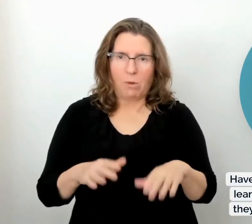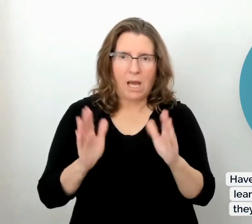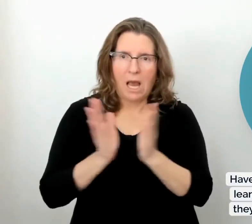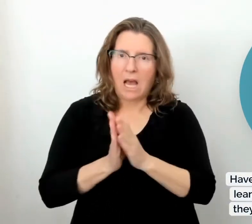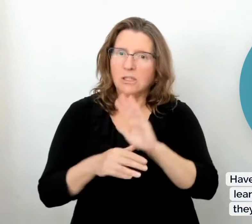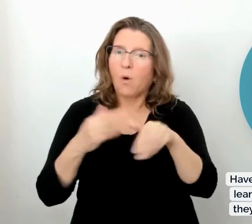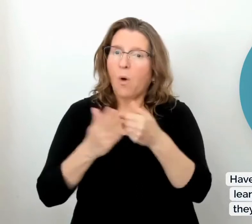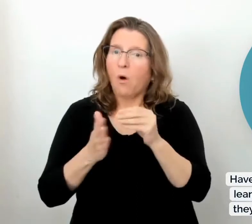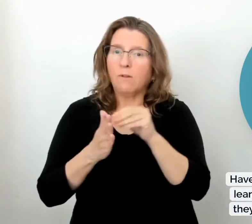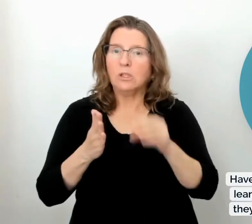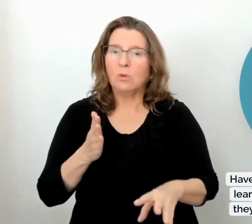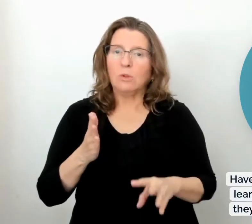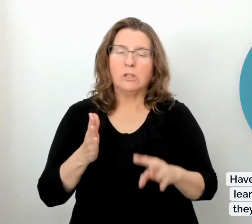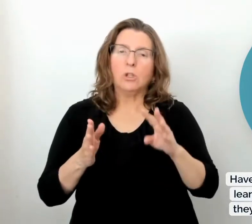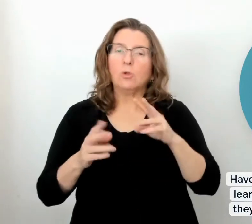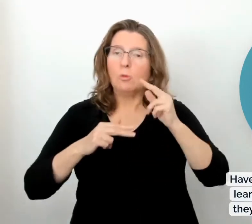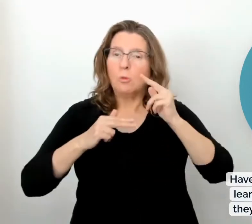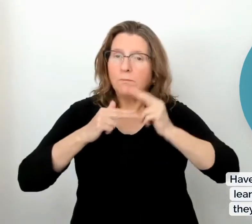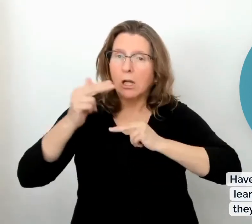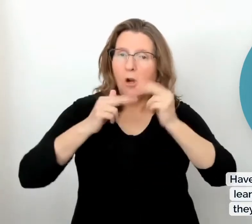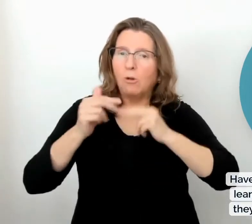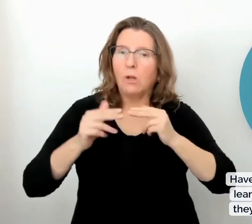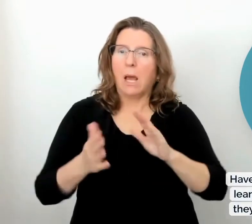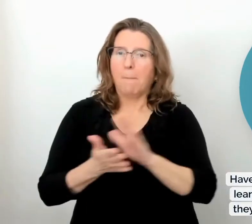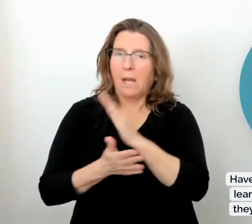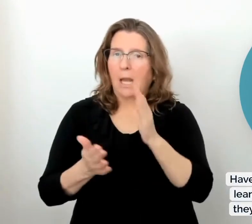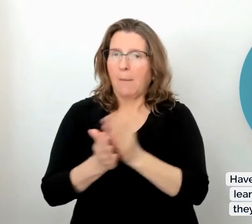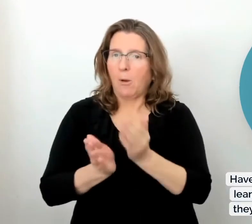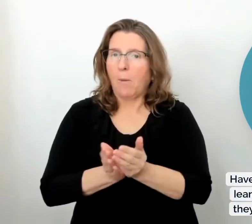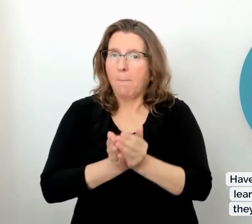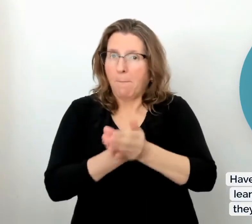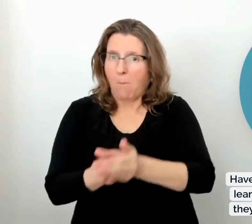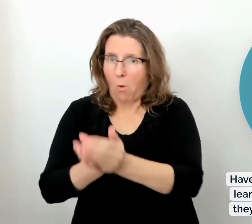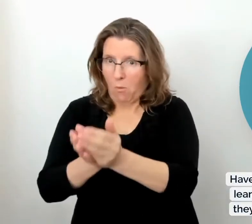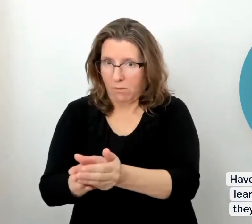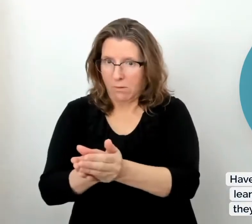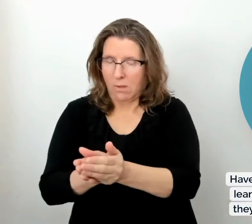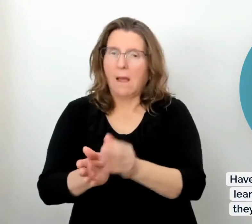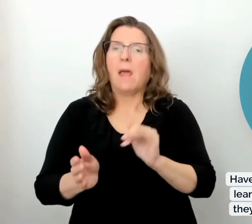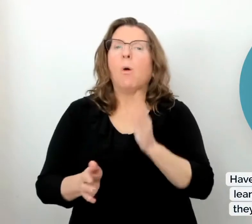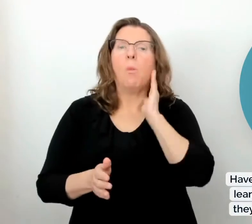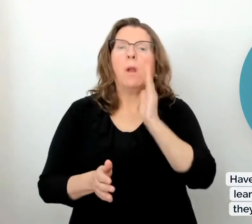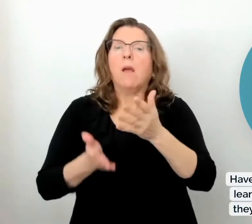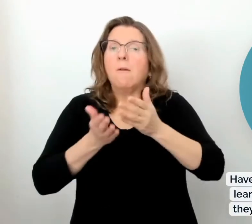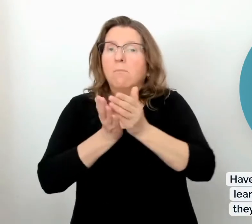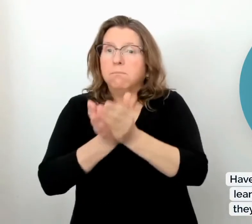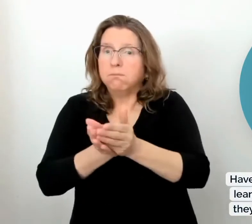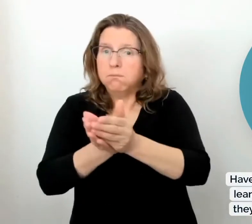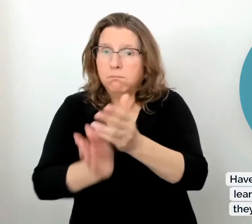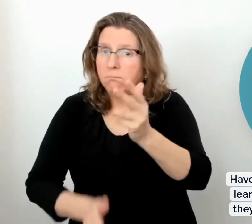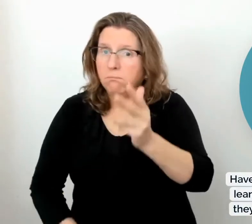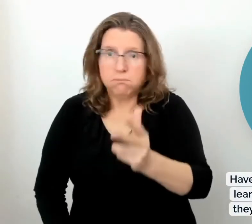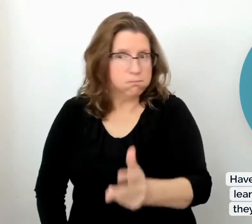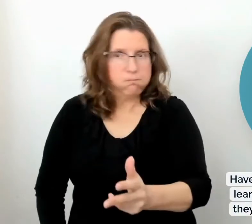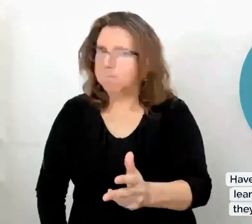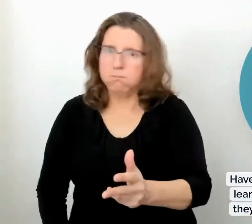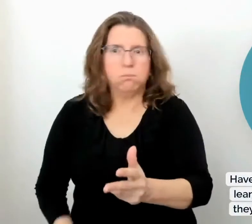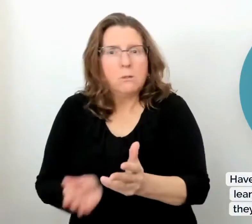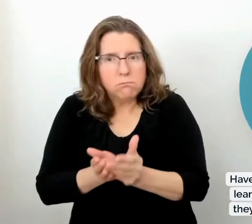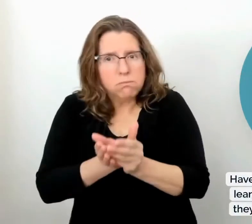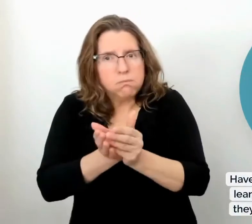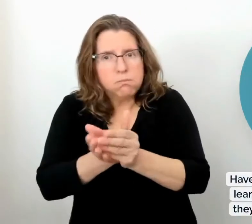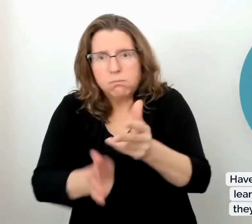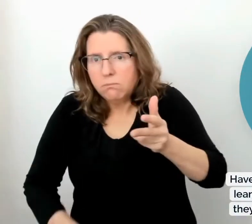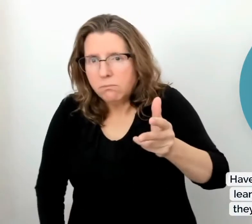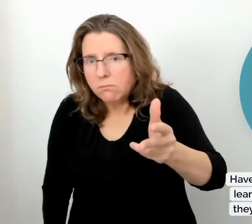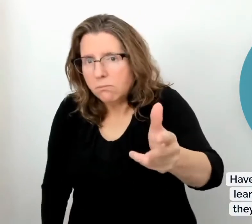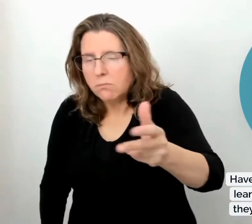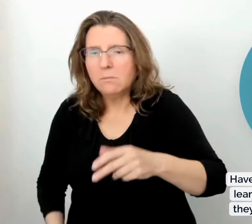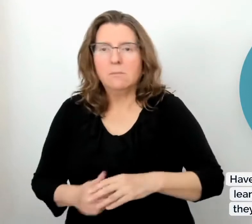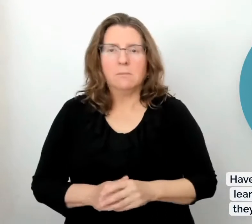Each of them had to build a paper boat. And it had to be able to float. No sinking boats!